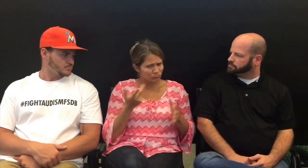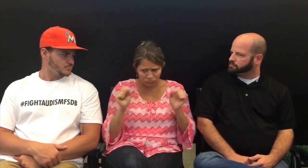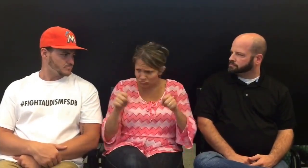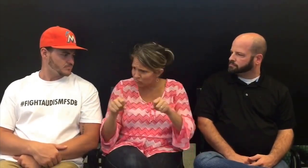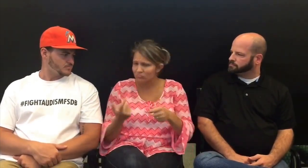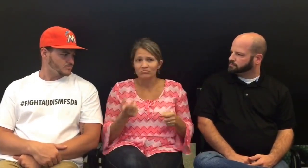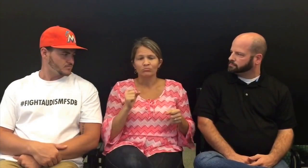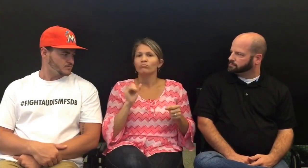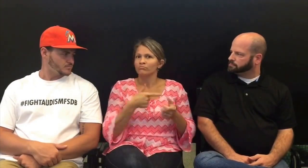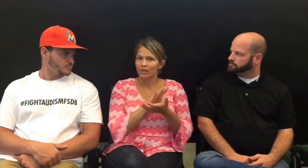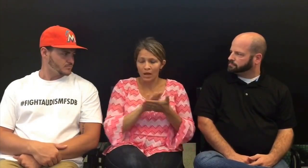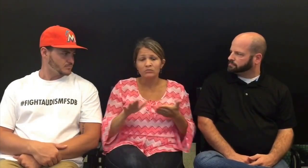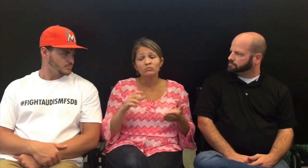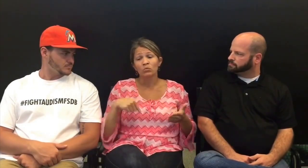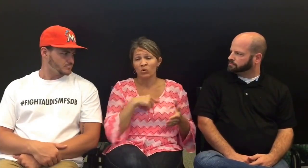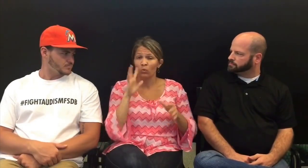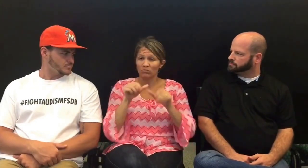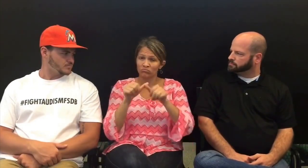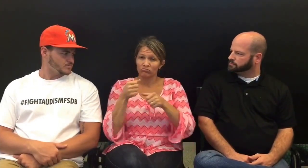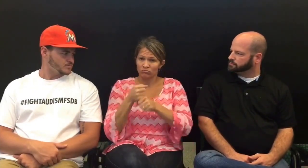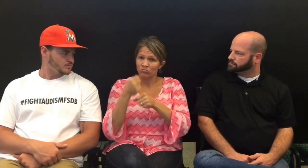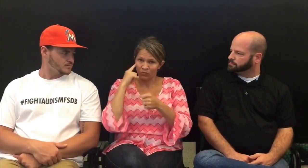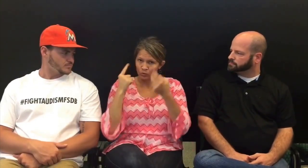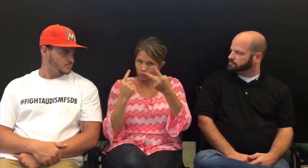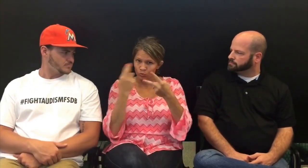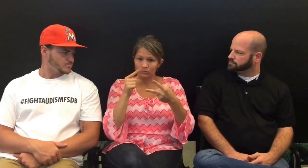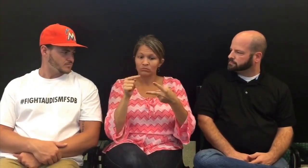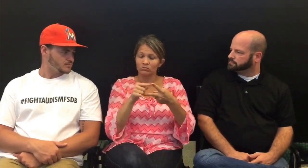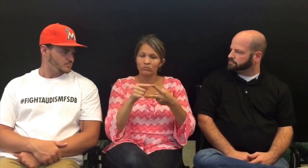That was nice. We will continue protesting for two reasons: